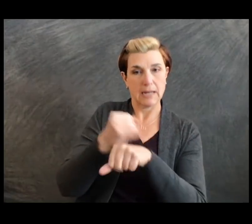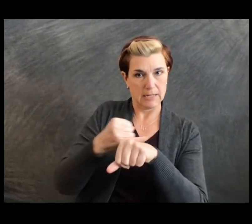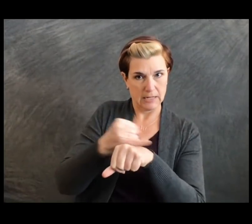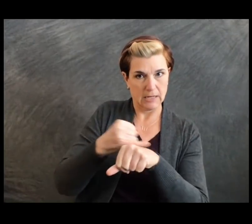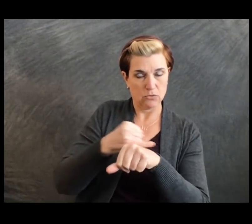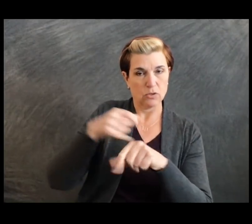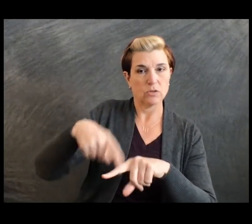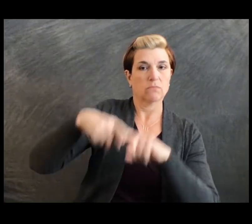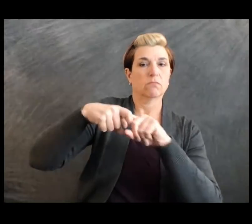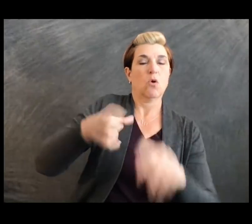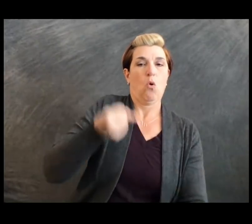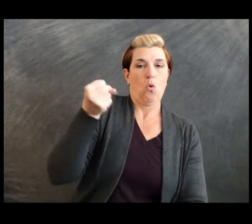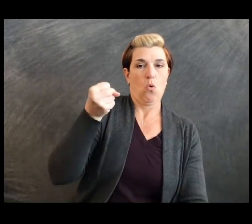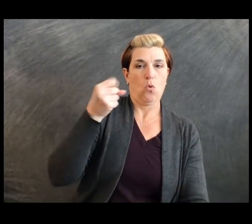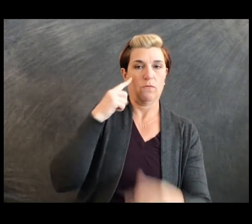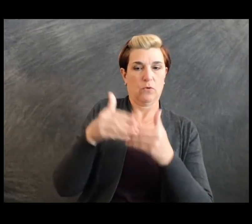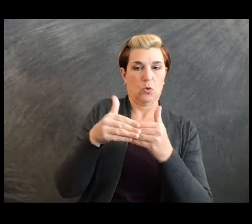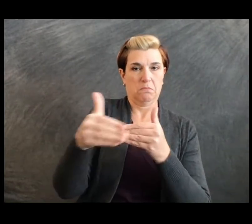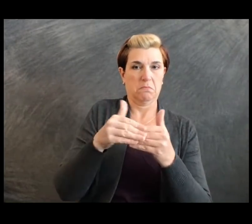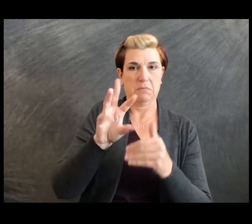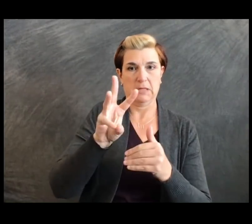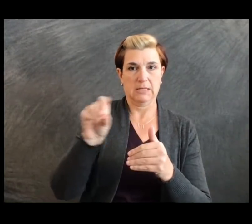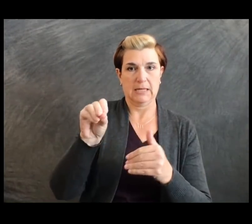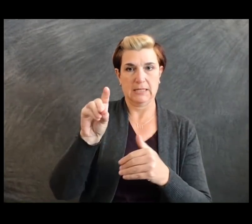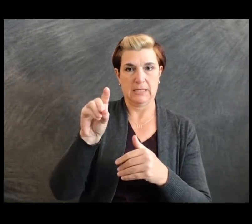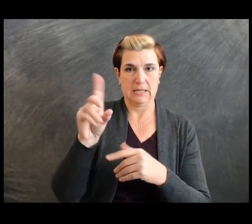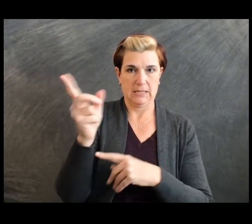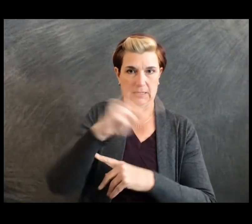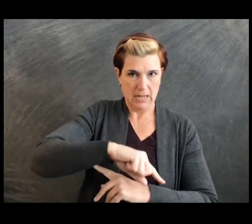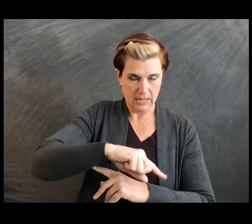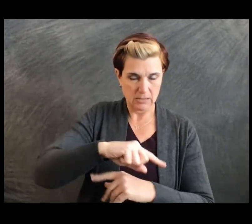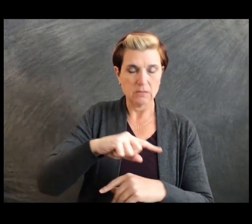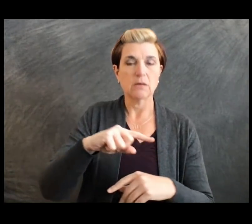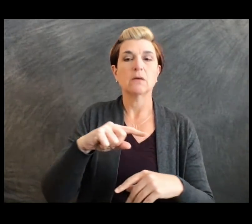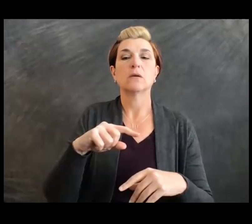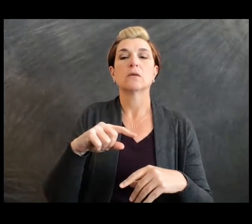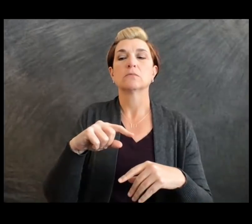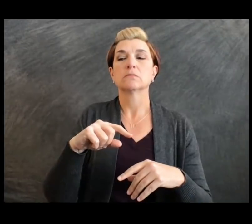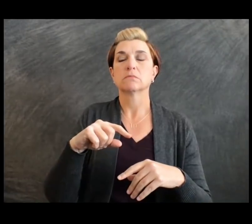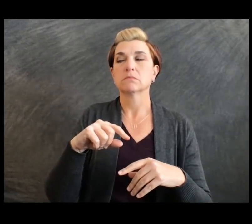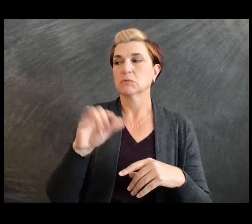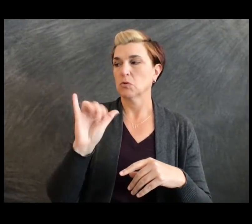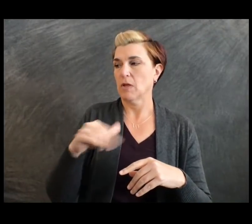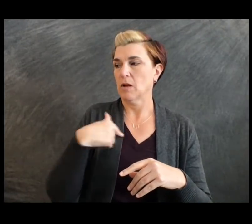days and we'll be talking about student loans can help the students they're